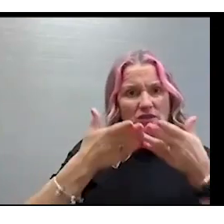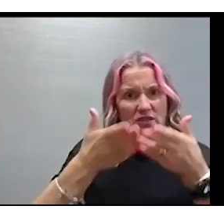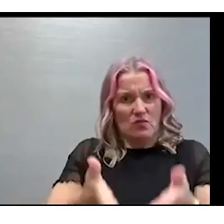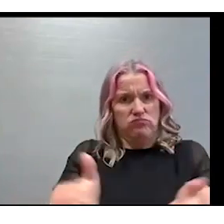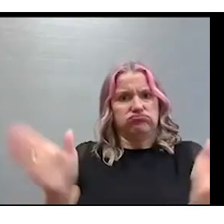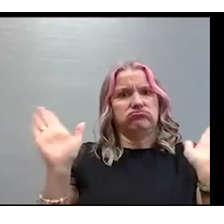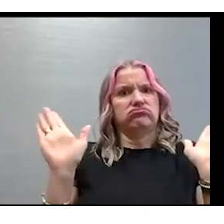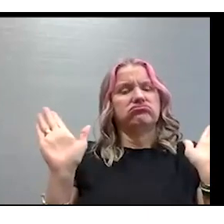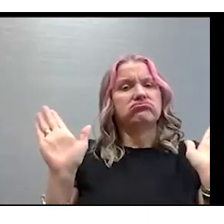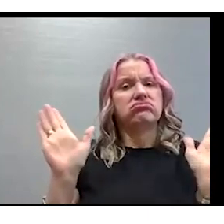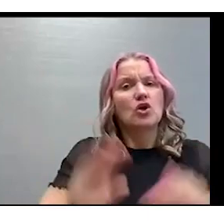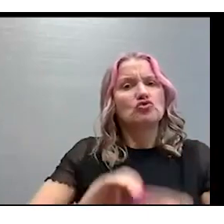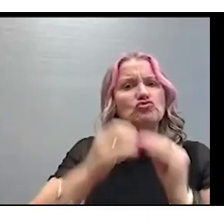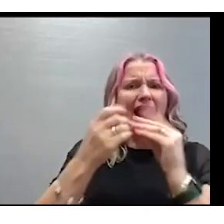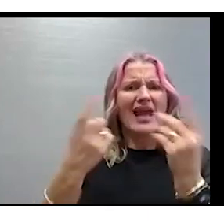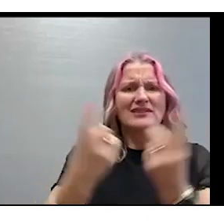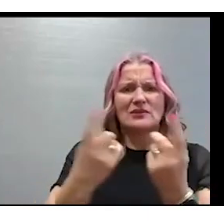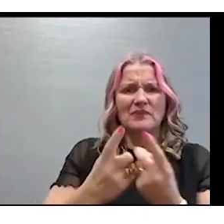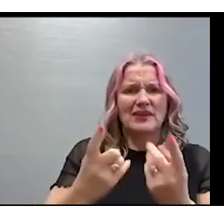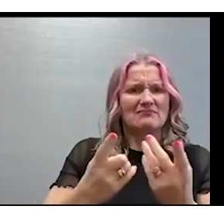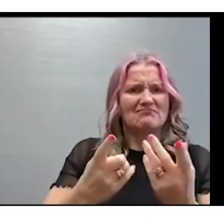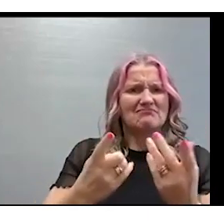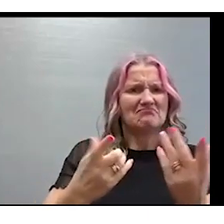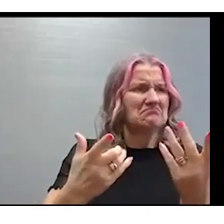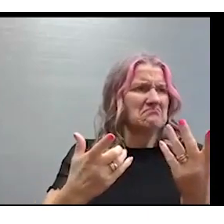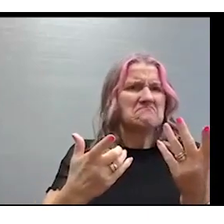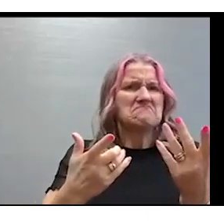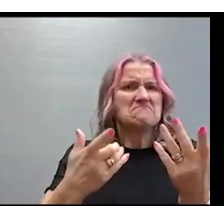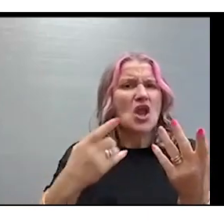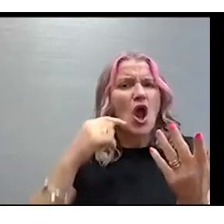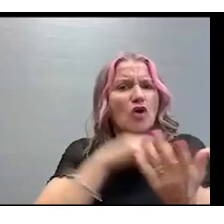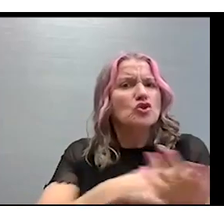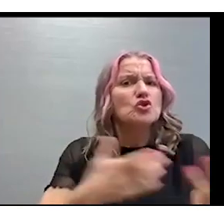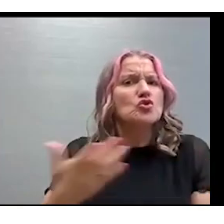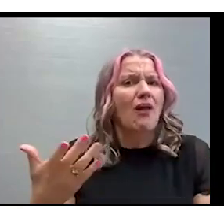and create something that is slightly uncommon or unconventional.